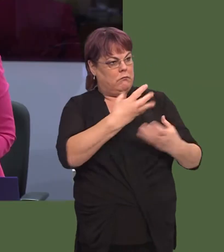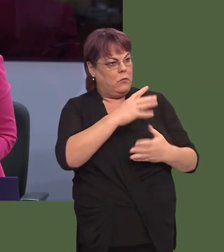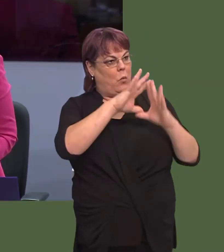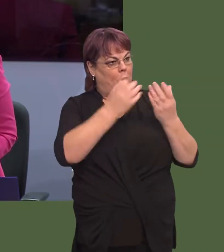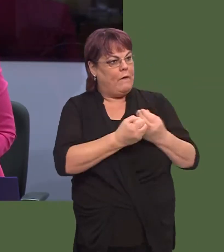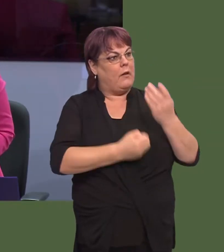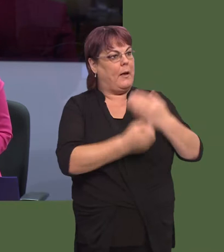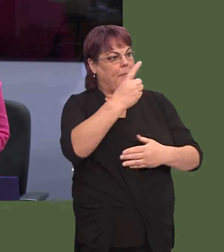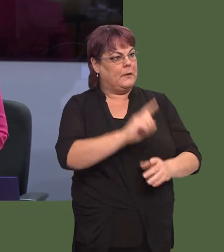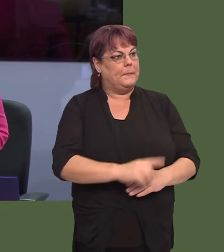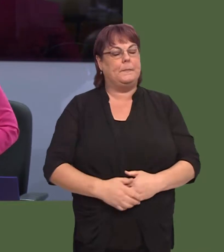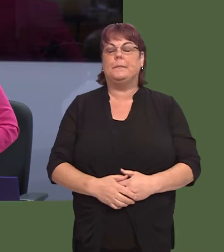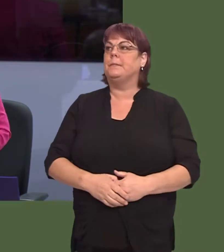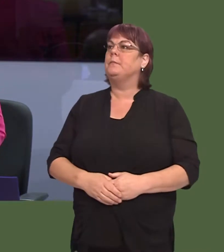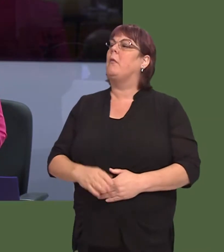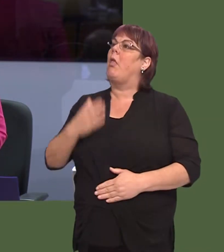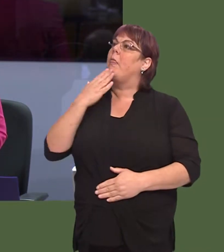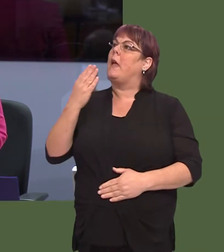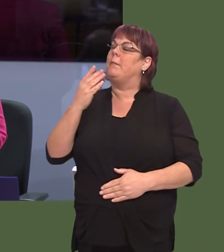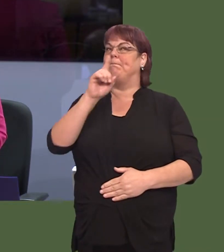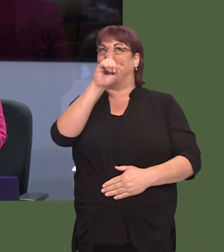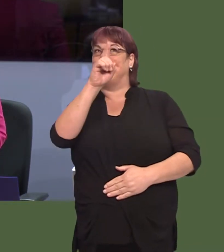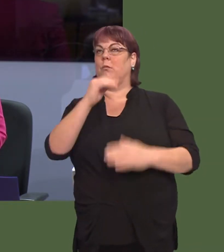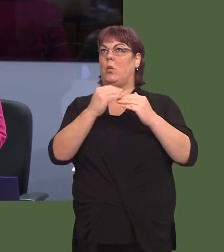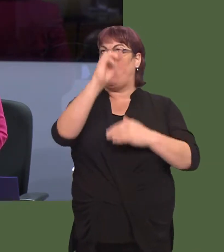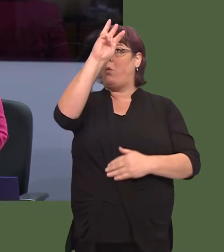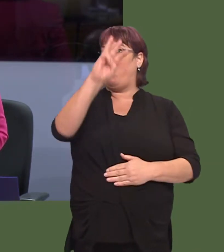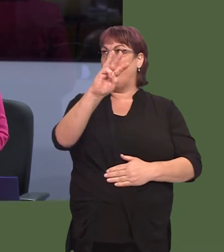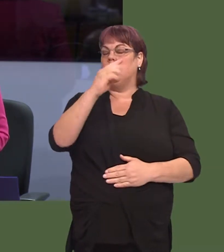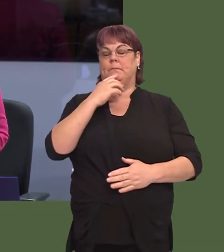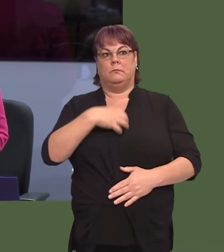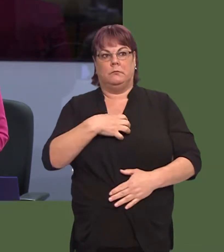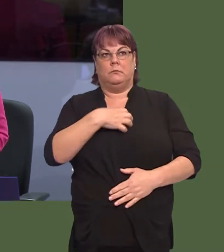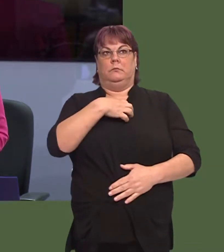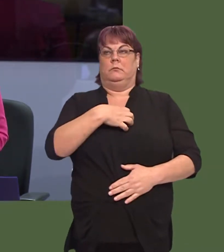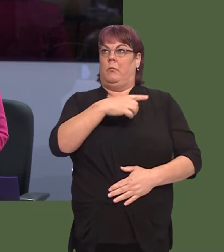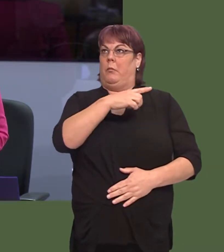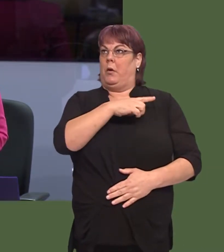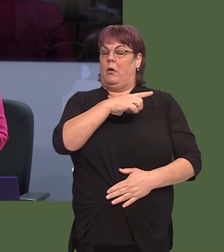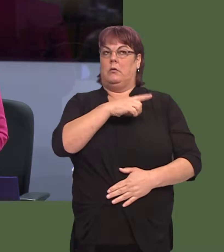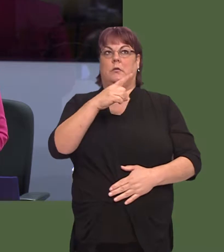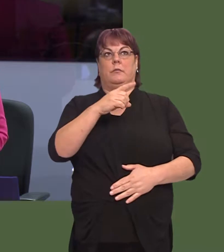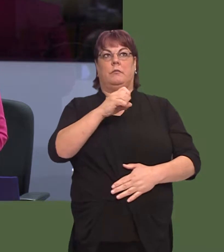In north Wales, however, we were shocked last week to learn that, of the 77 unintended or